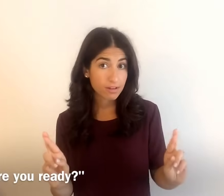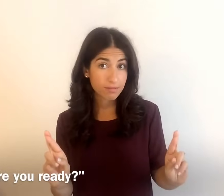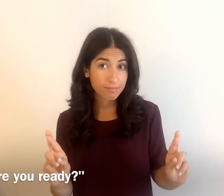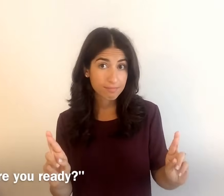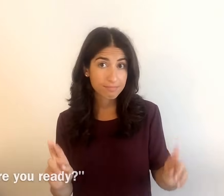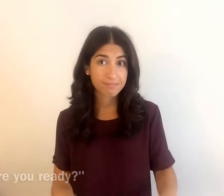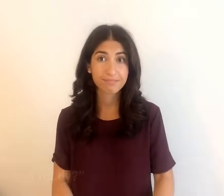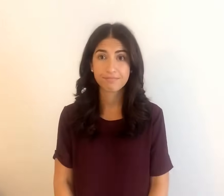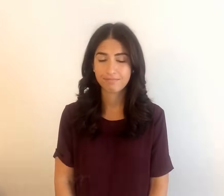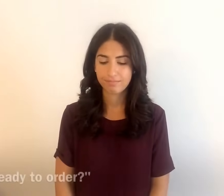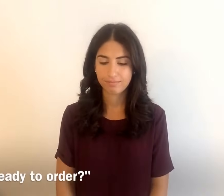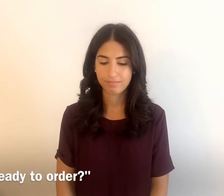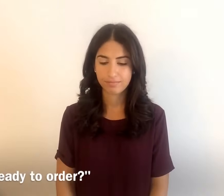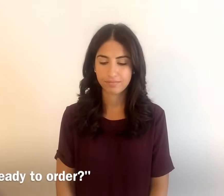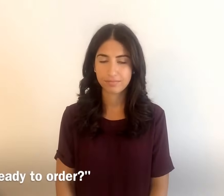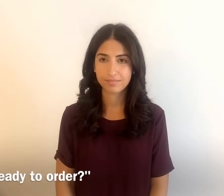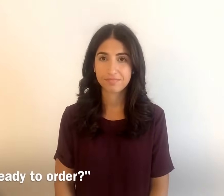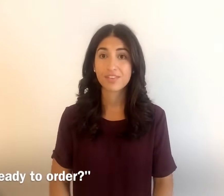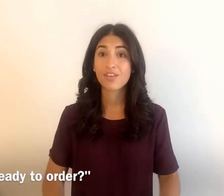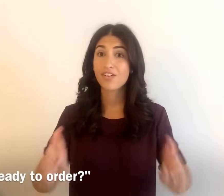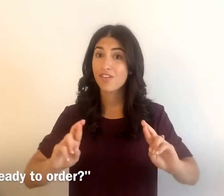eyebrows up again cuz it's a question: ready?